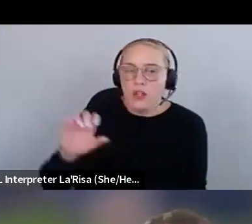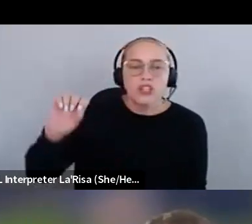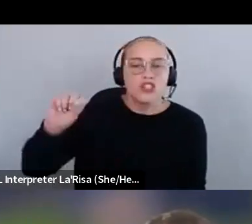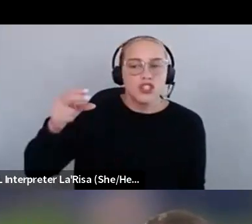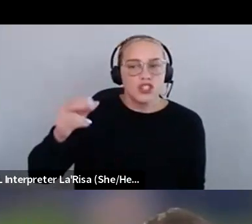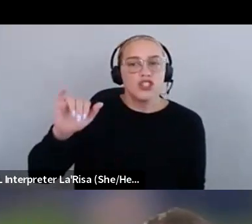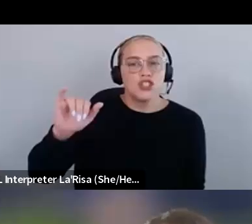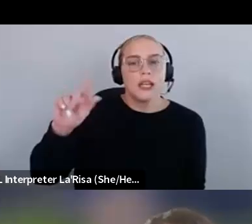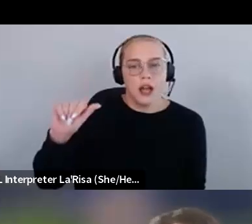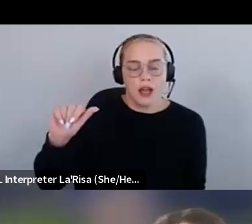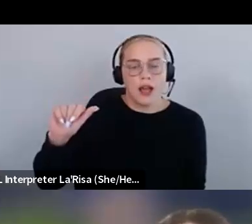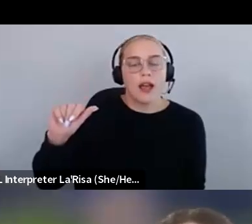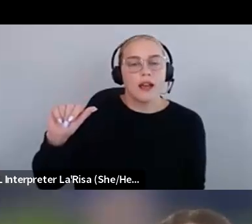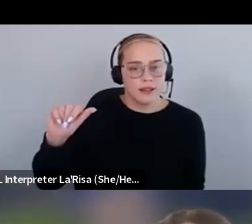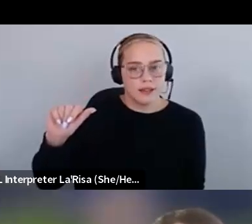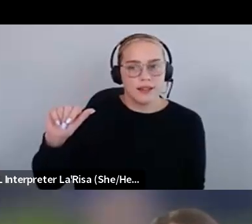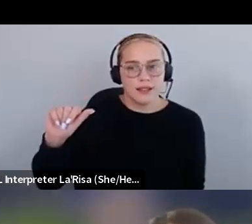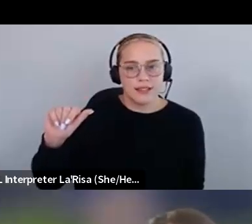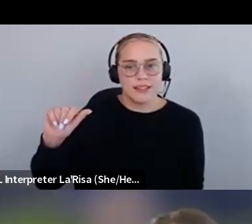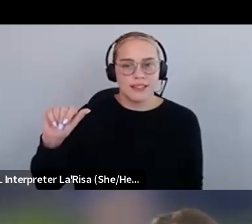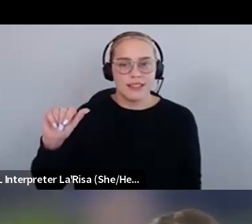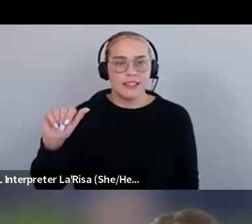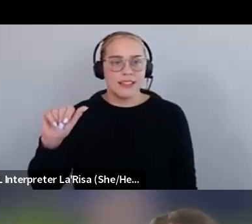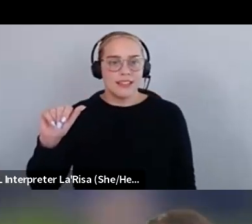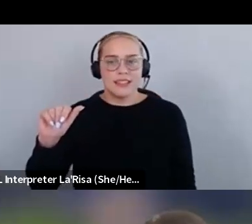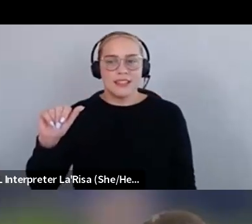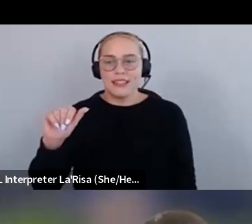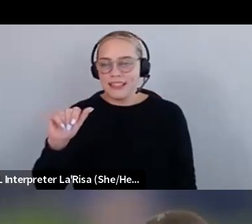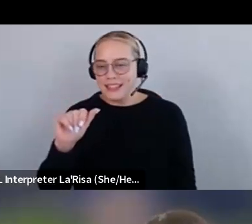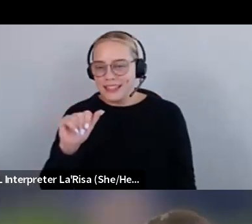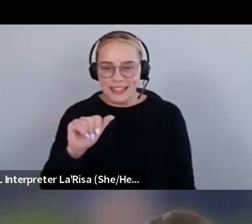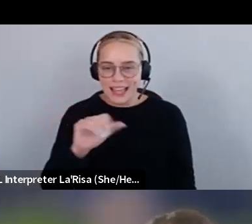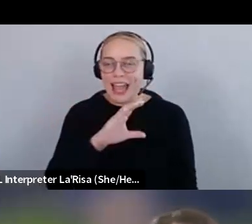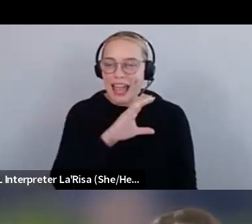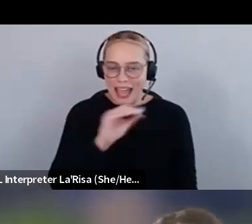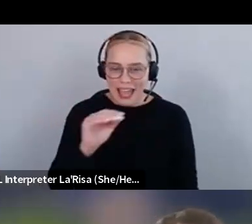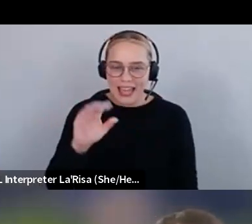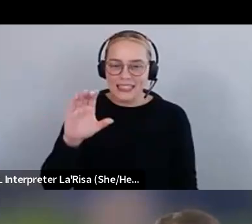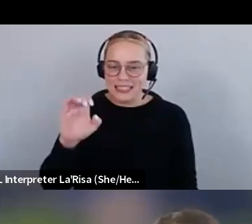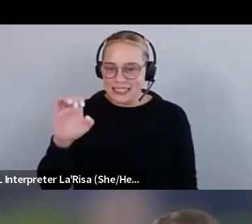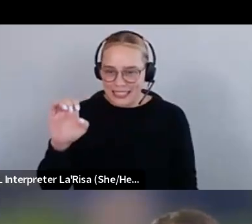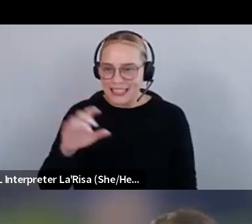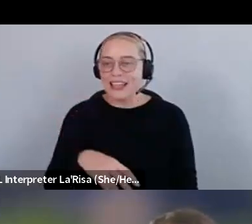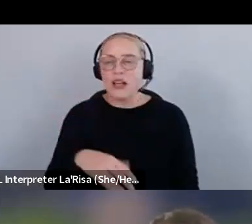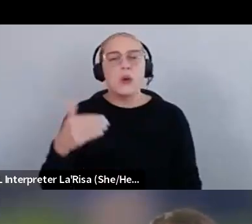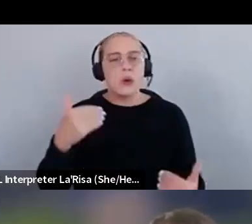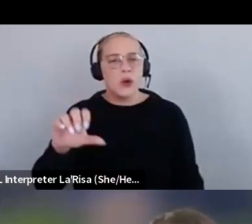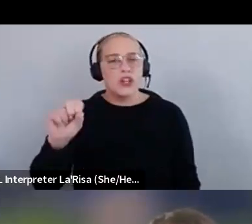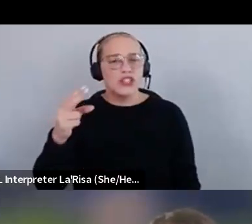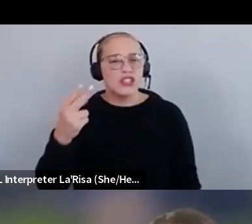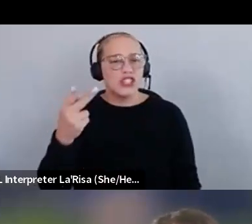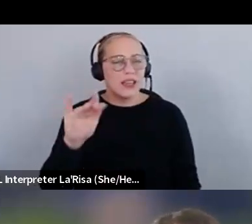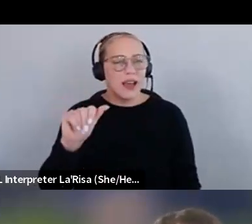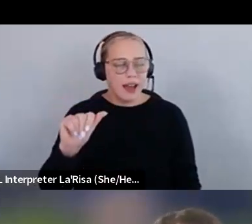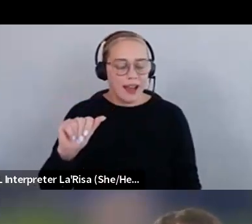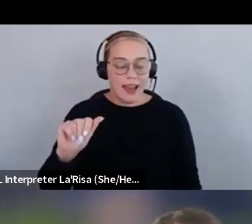patch and I love pumpkin patches. Who hasn't gone that I can popcorn to?